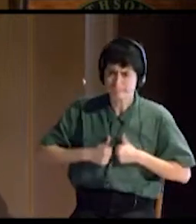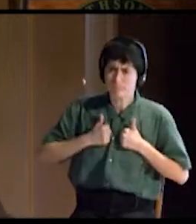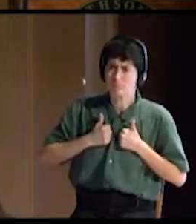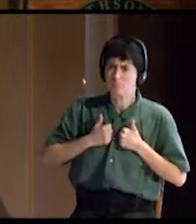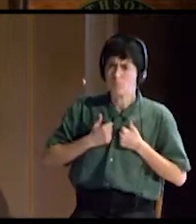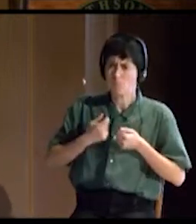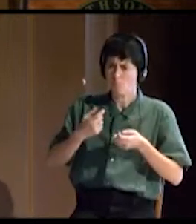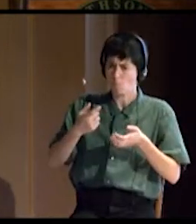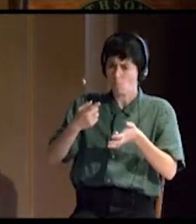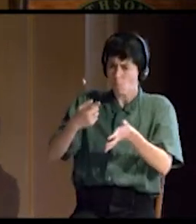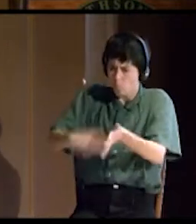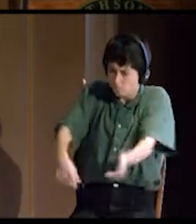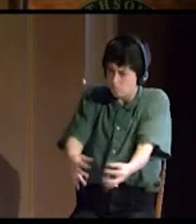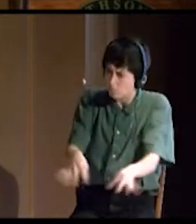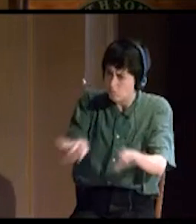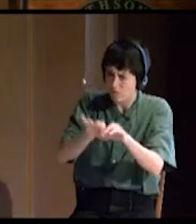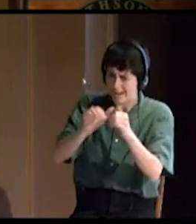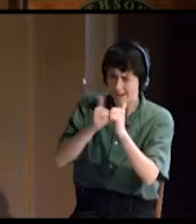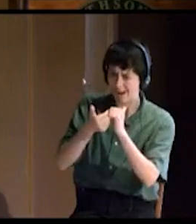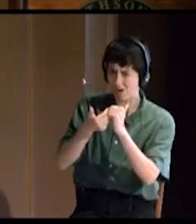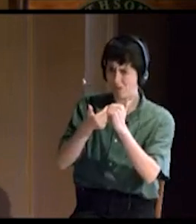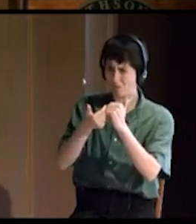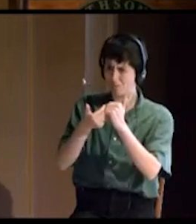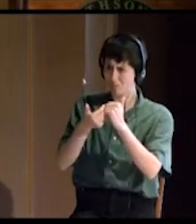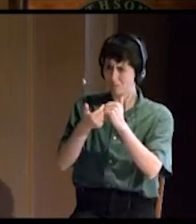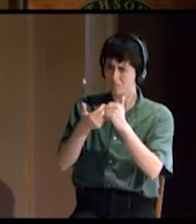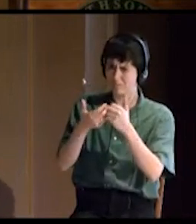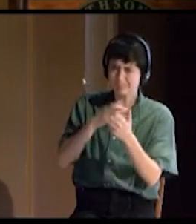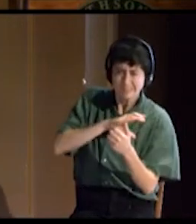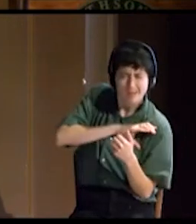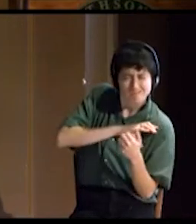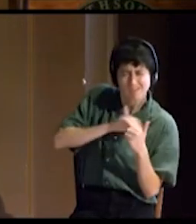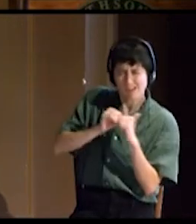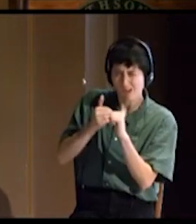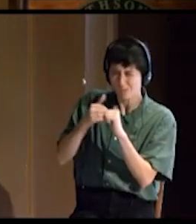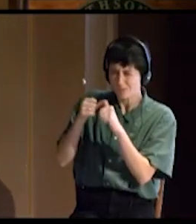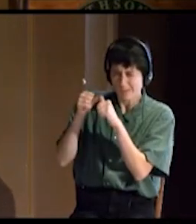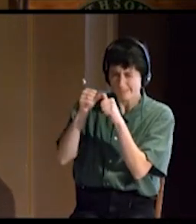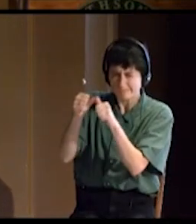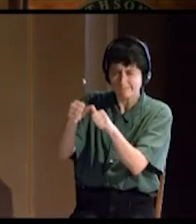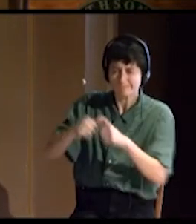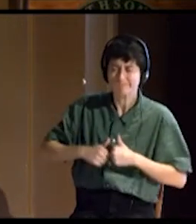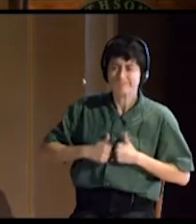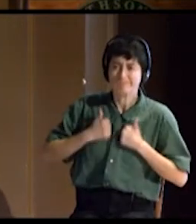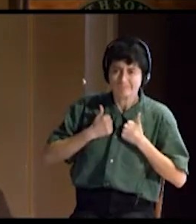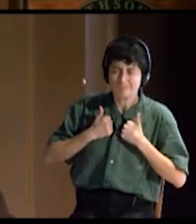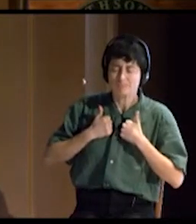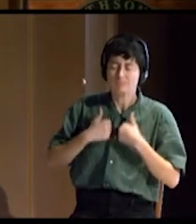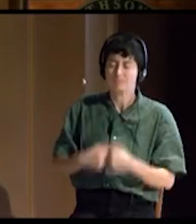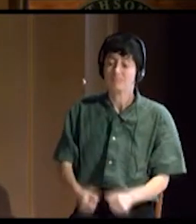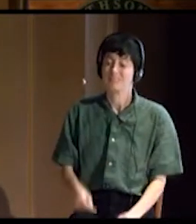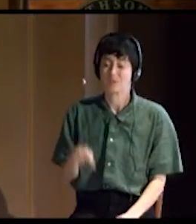that we found has been good at both moving and adapting. And this is the cherry genus, which is also sometimes known